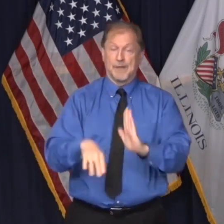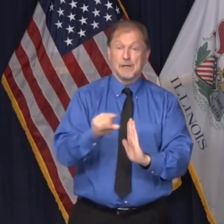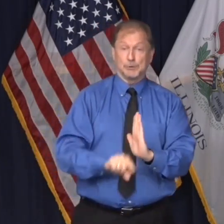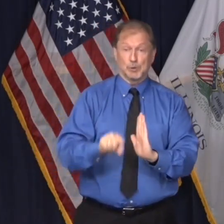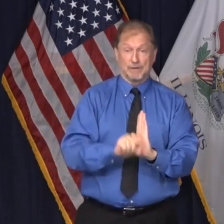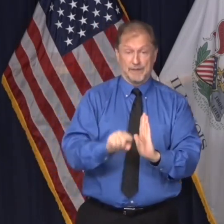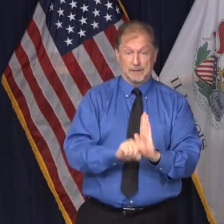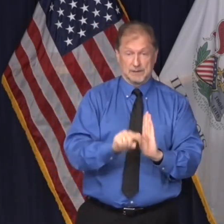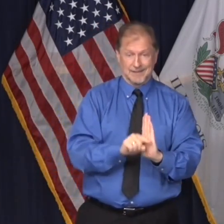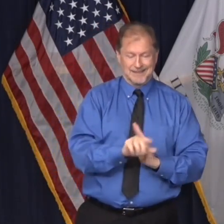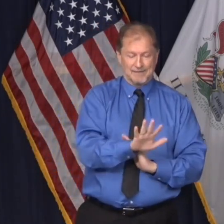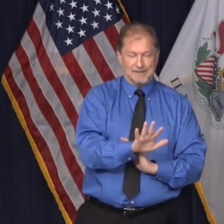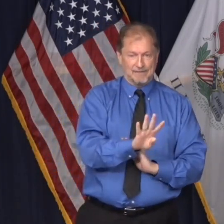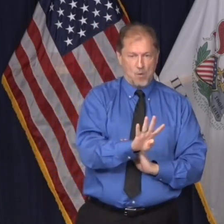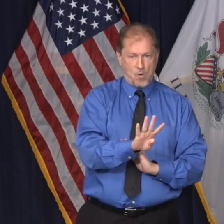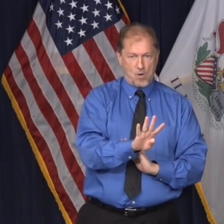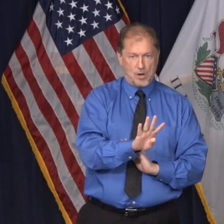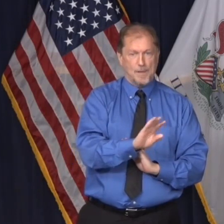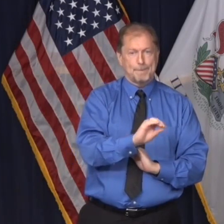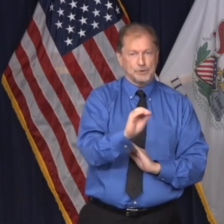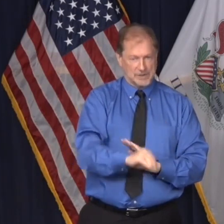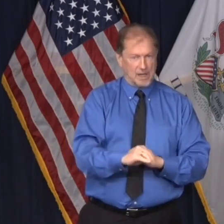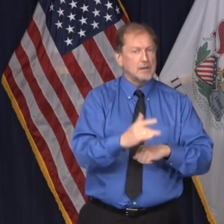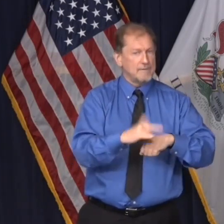ICU BEDS WERE AVAILABLE AND